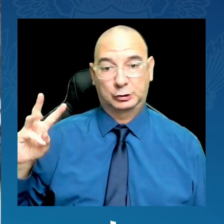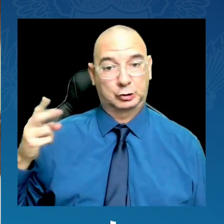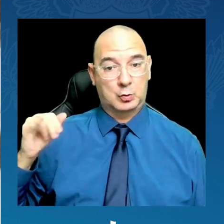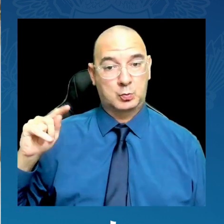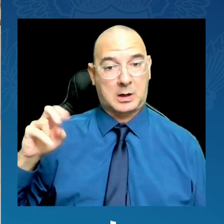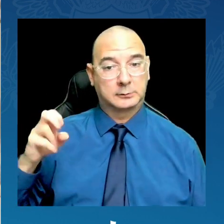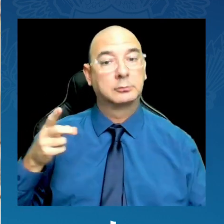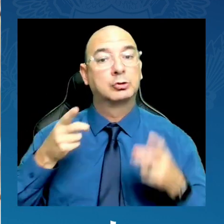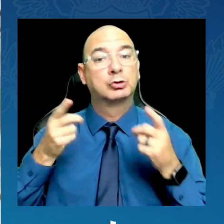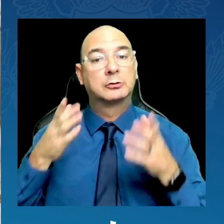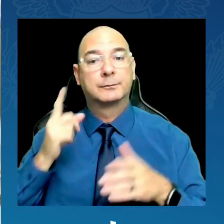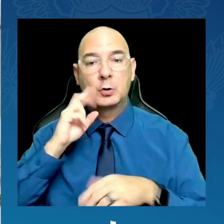On behalf.